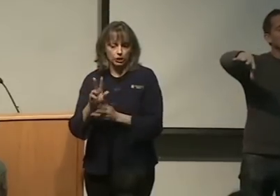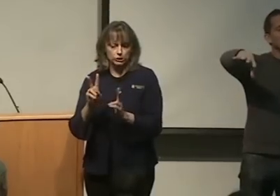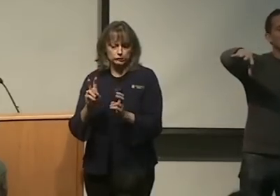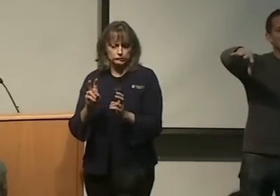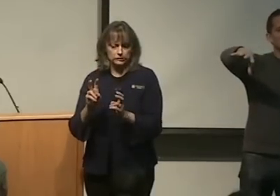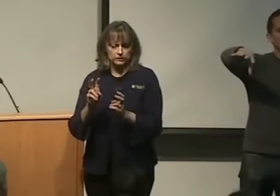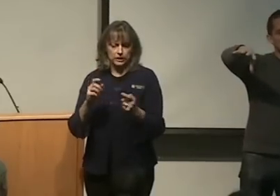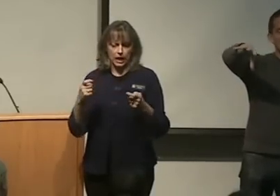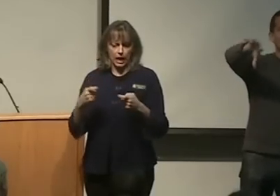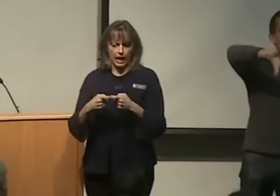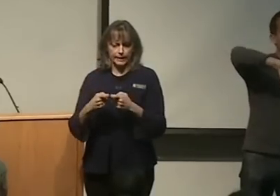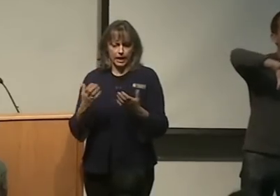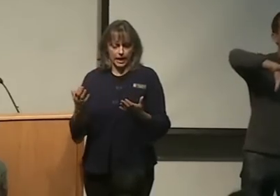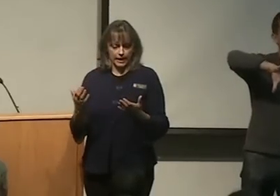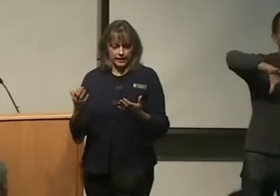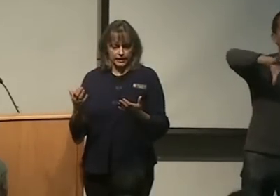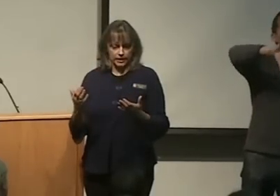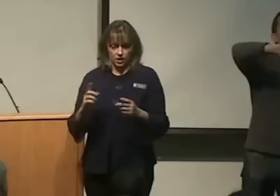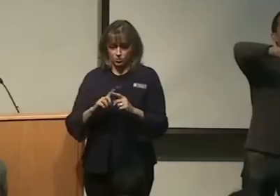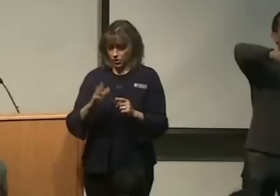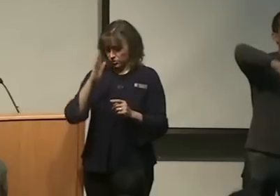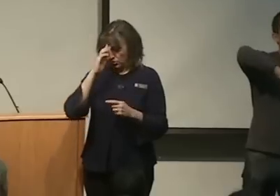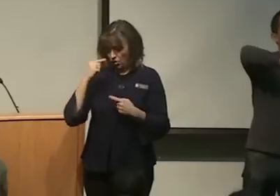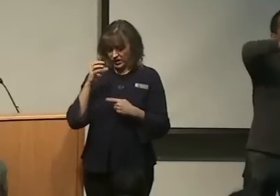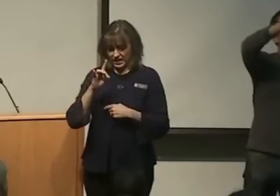In the last 80 years or so we've created this liberal arts